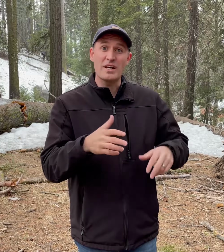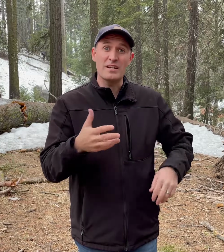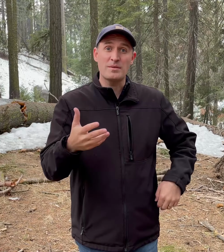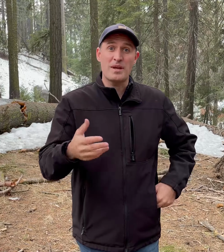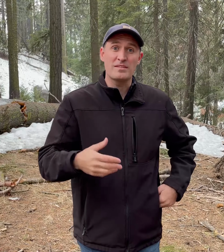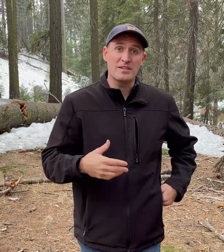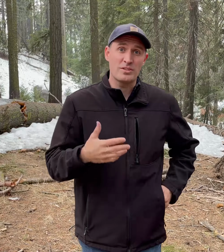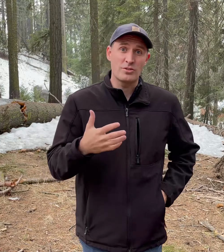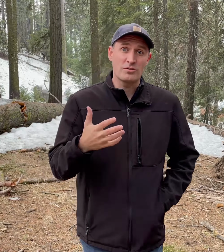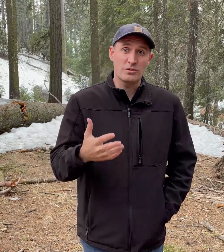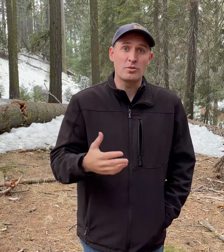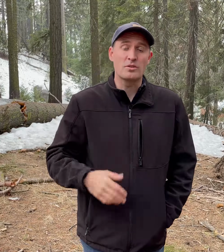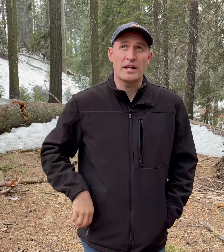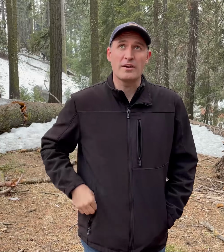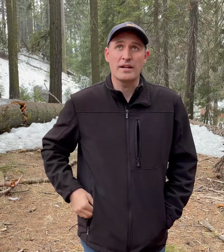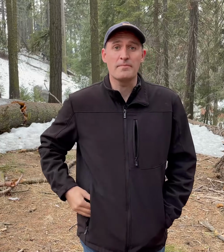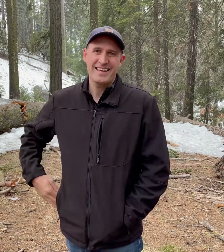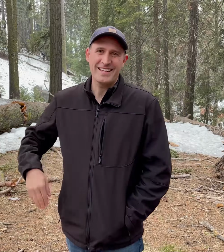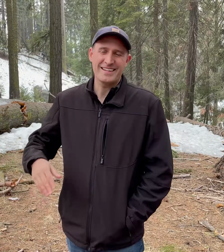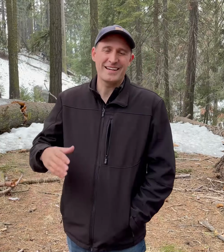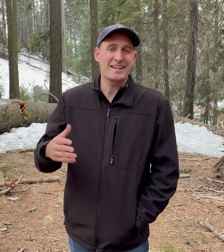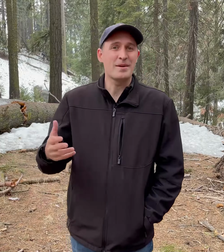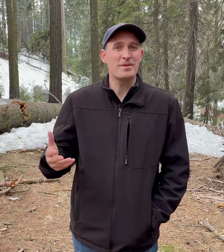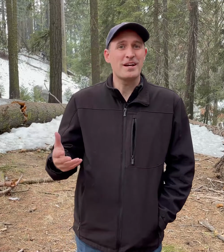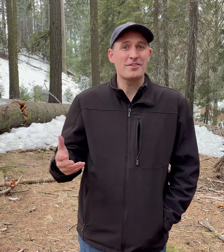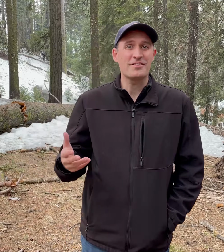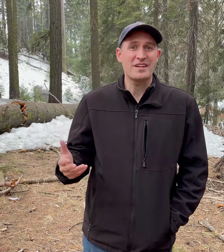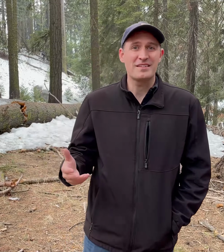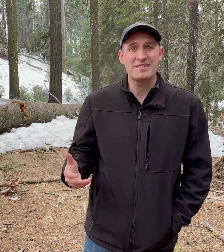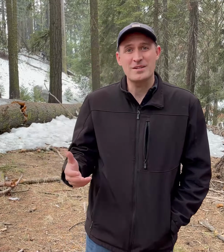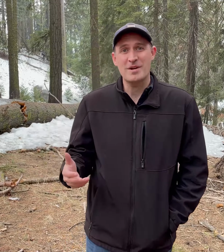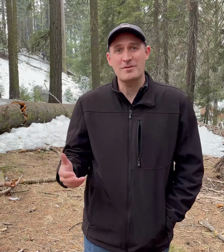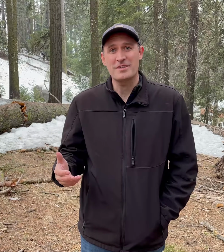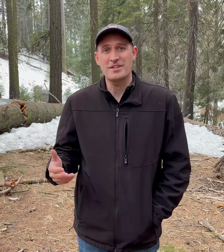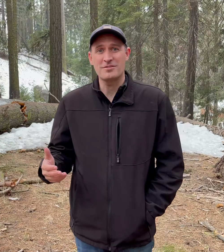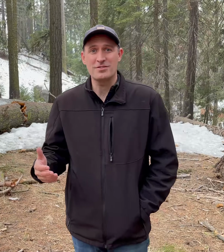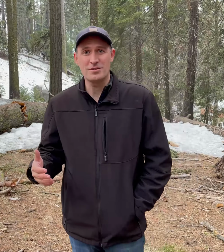of depends on your local area and a couple other signs that you might want to know too